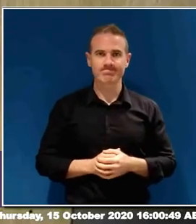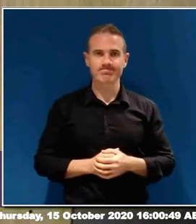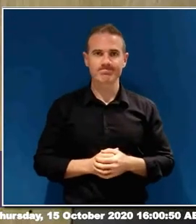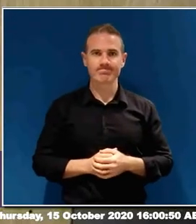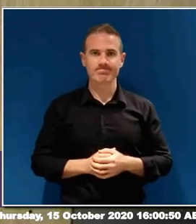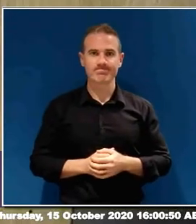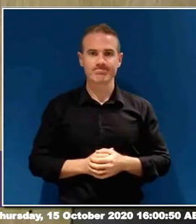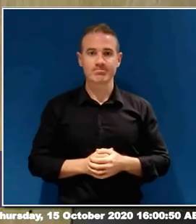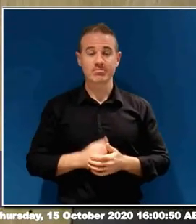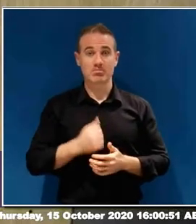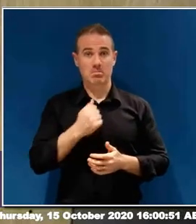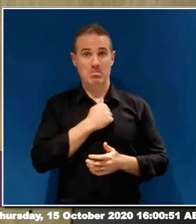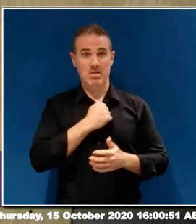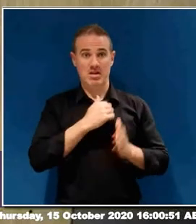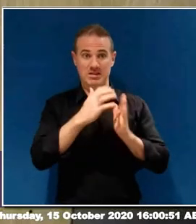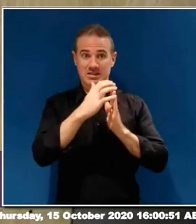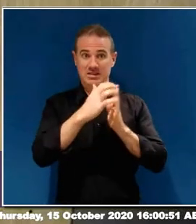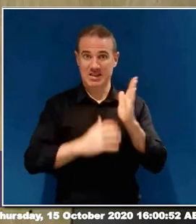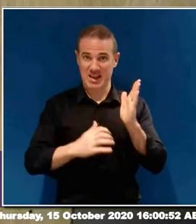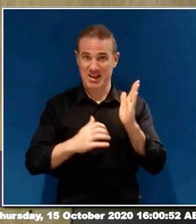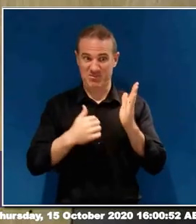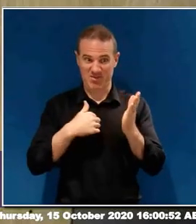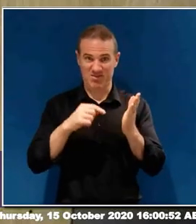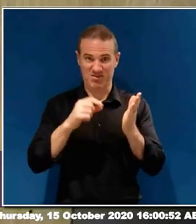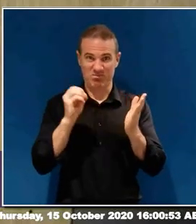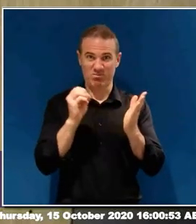in the use of exclusionary discipline that is happening mostly for the want